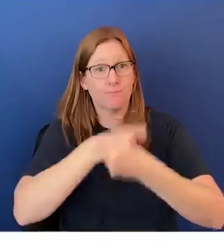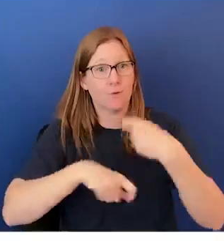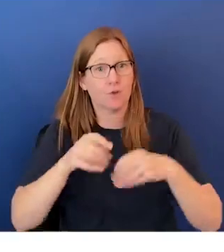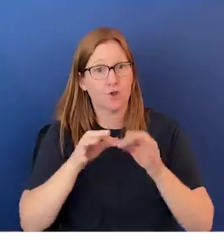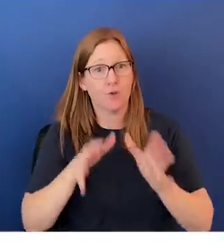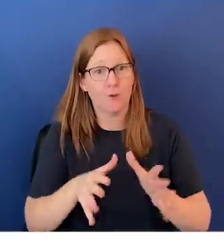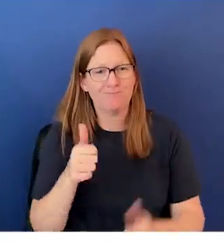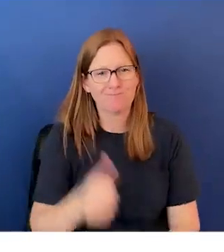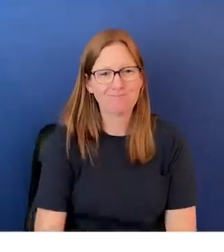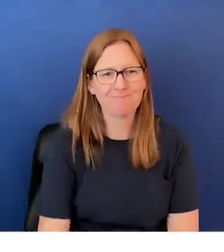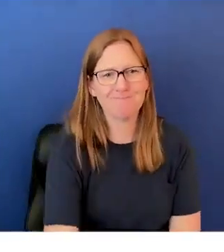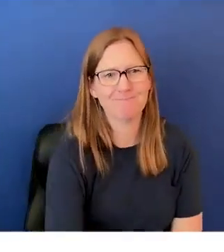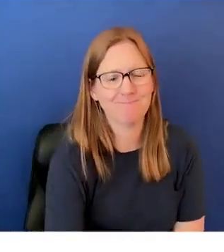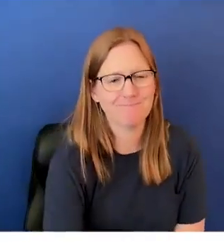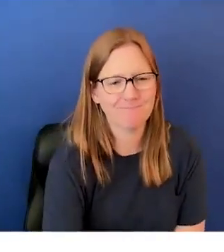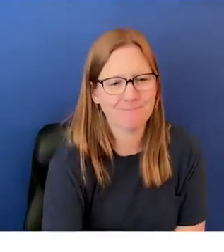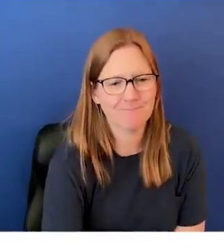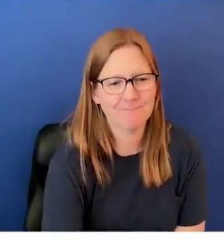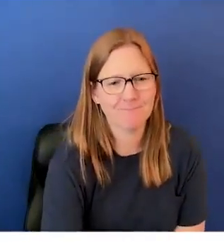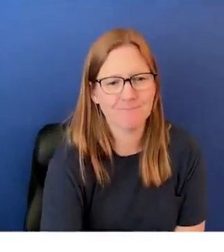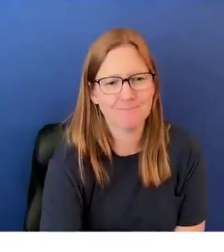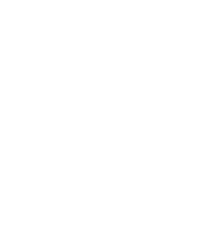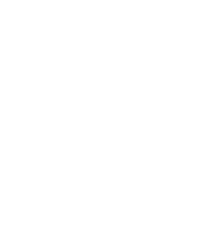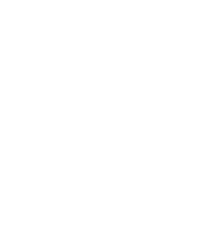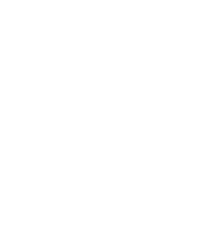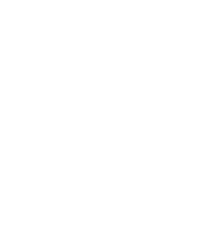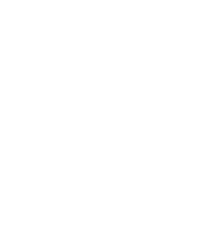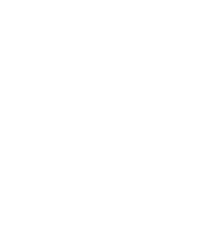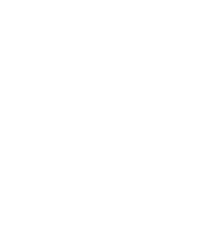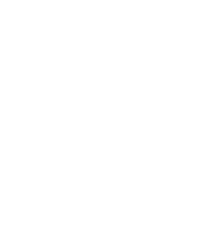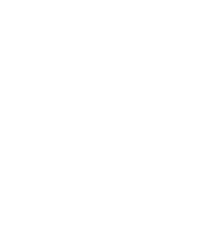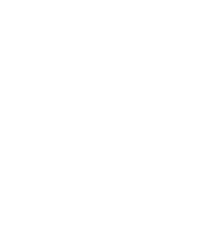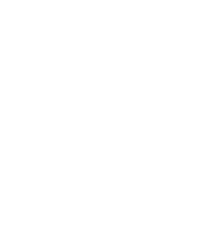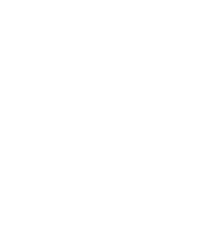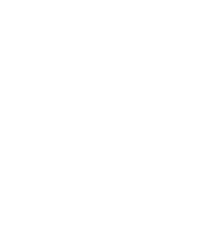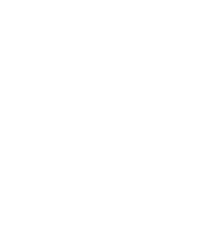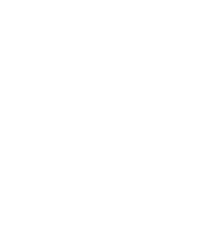[Camille Anoll-Hunter]: Great, thank you. I do want to note we have a lot of questions coming in through the Q&A.